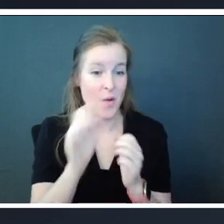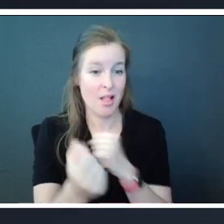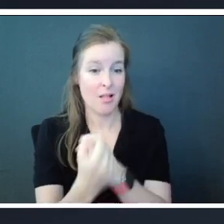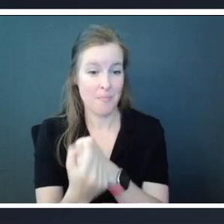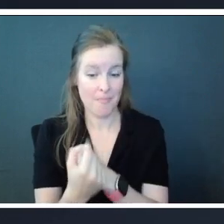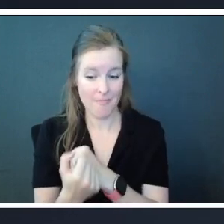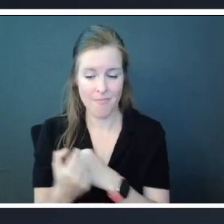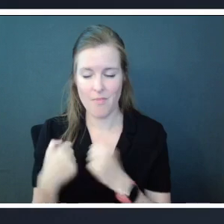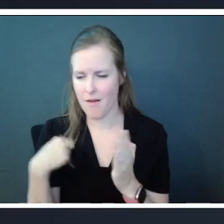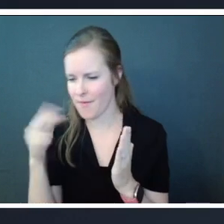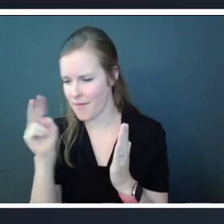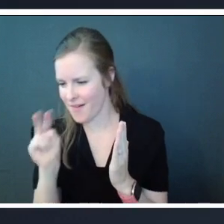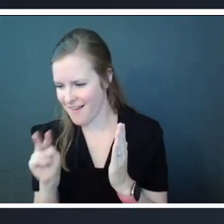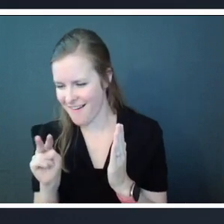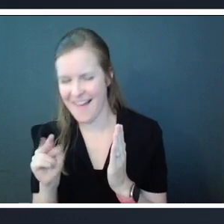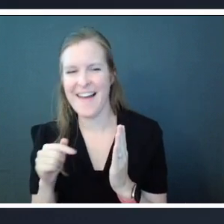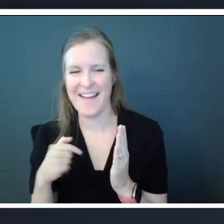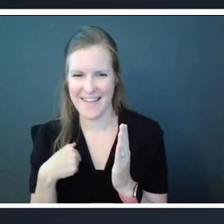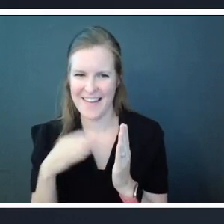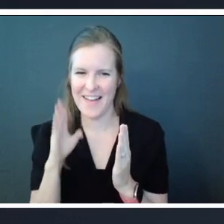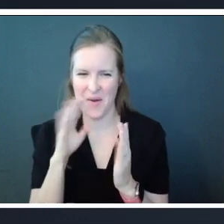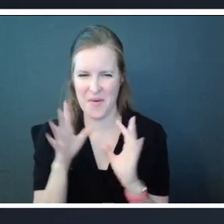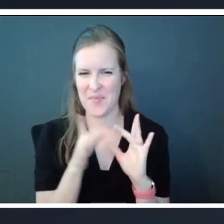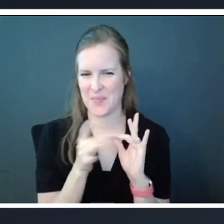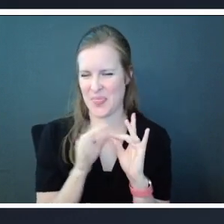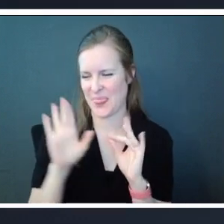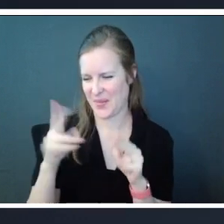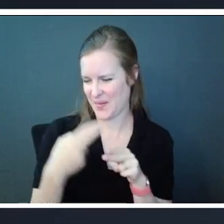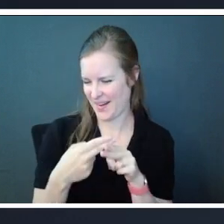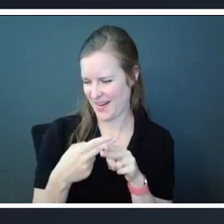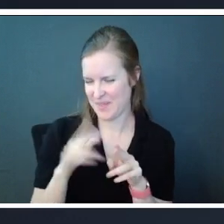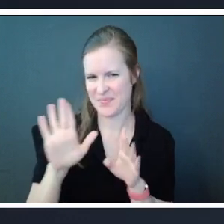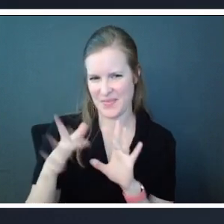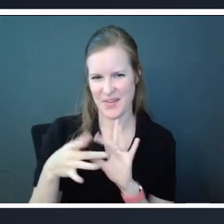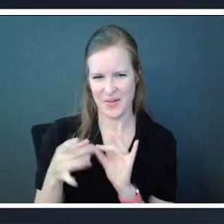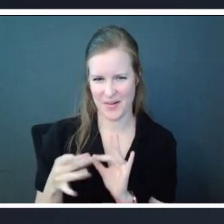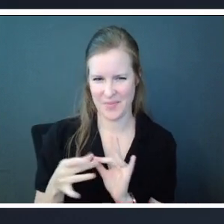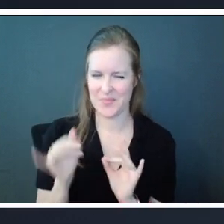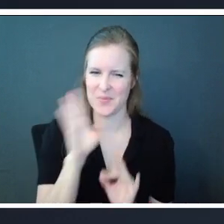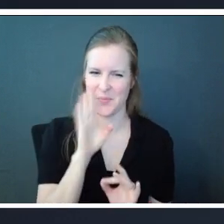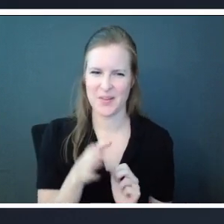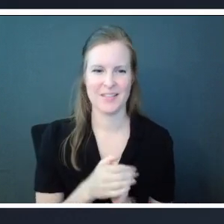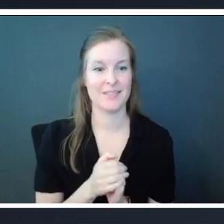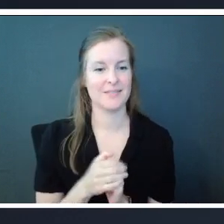of their names during the program. We also have questioning through our Q&A like I mentioned.